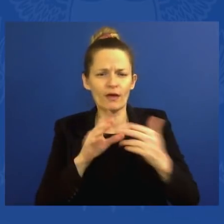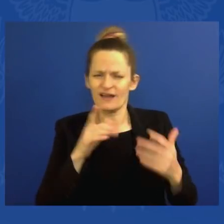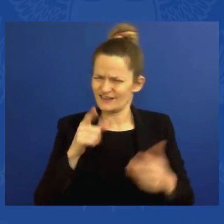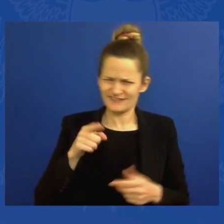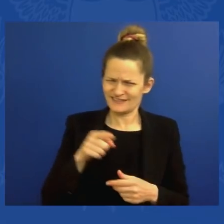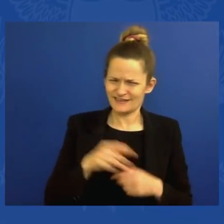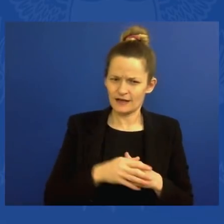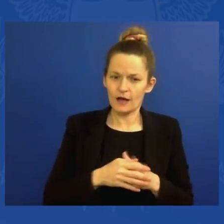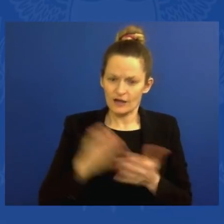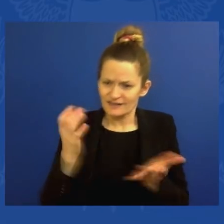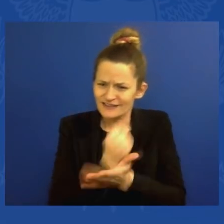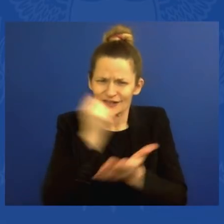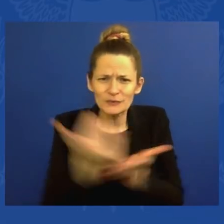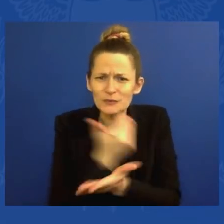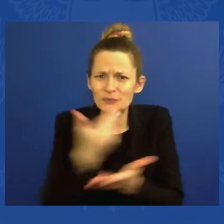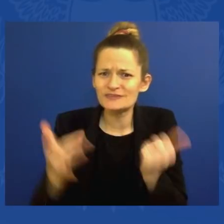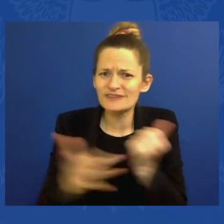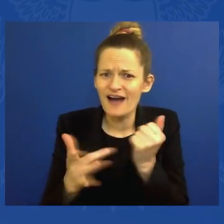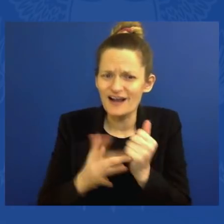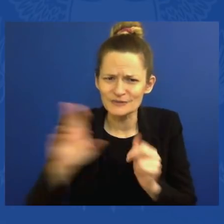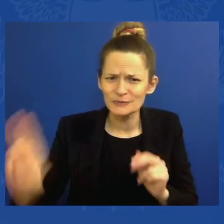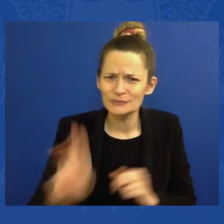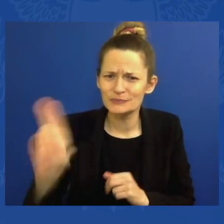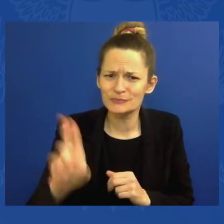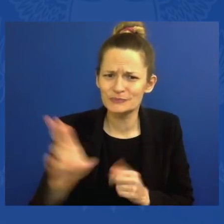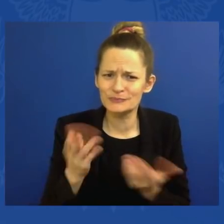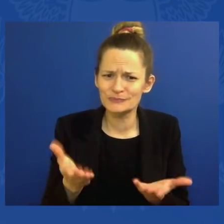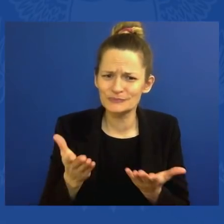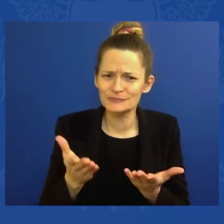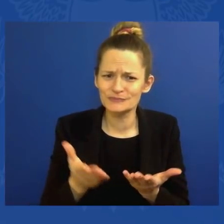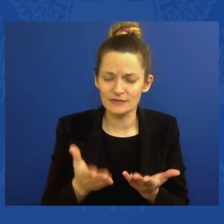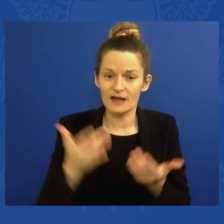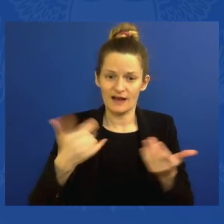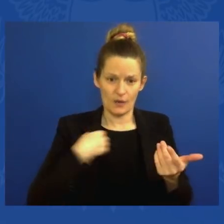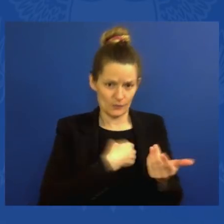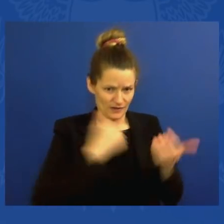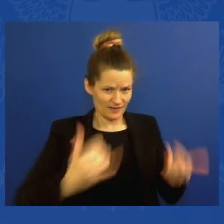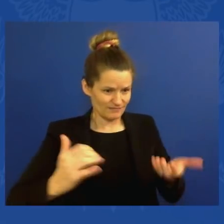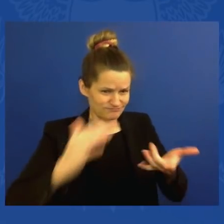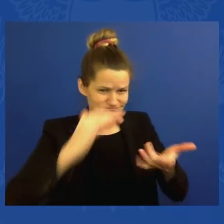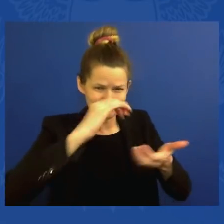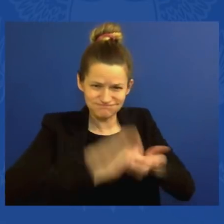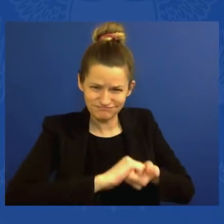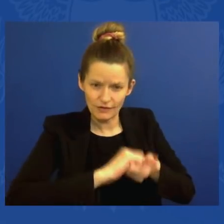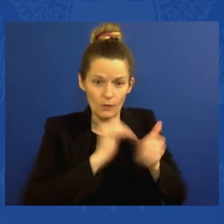with research and development just like we're doing today as we partner with National Manufacturing